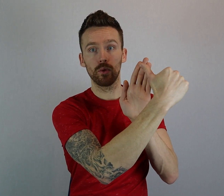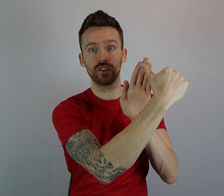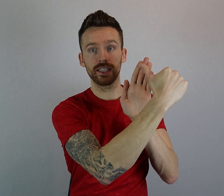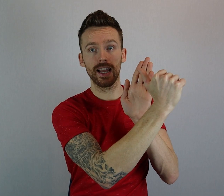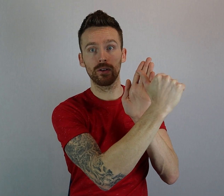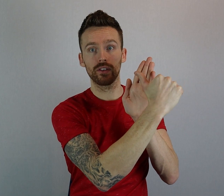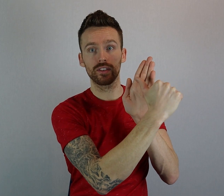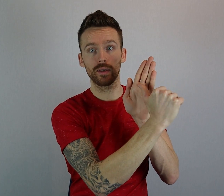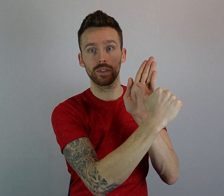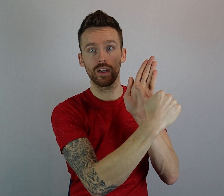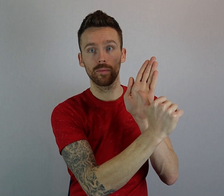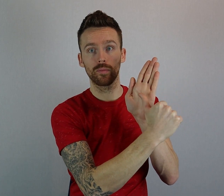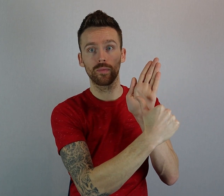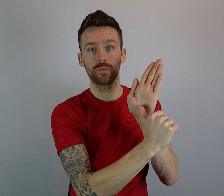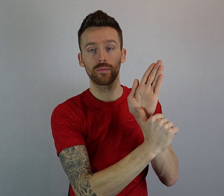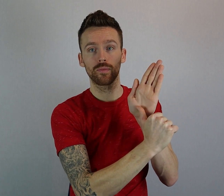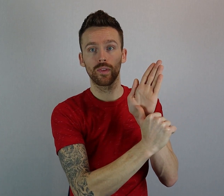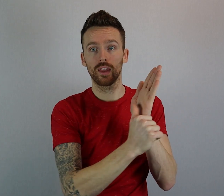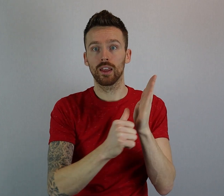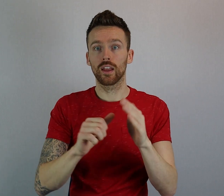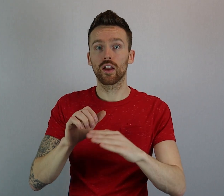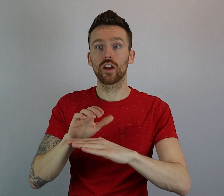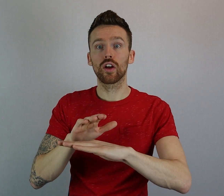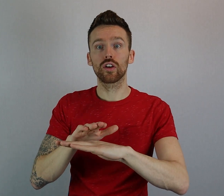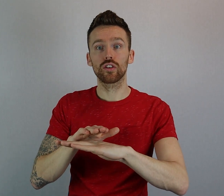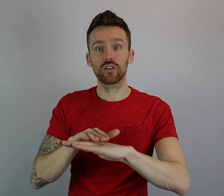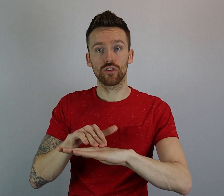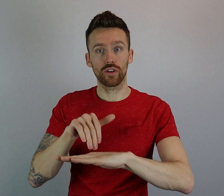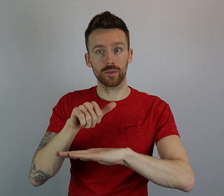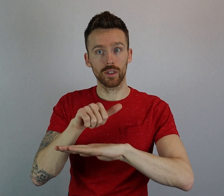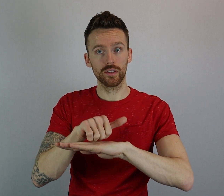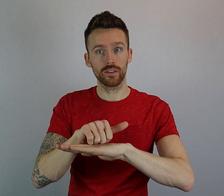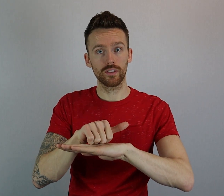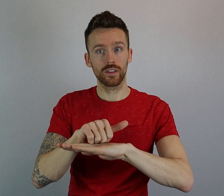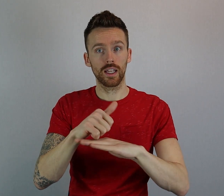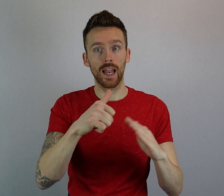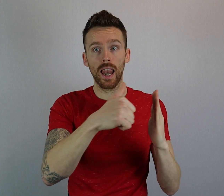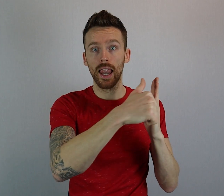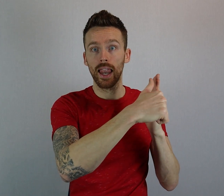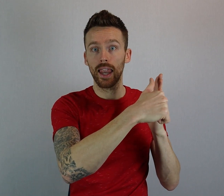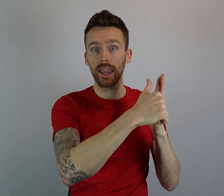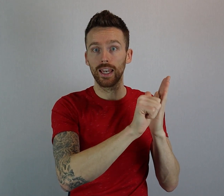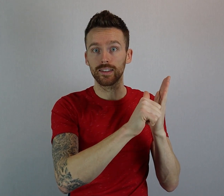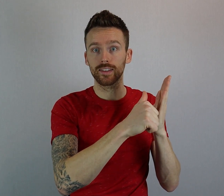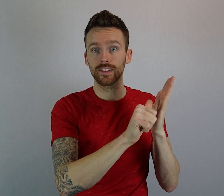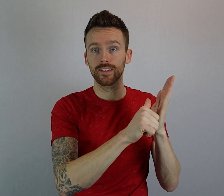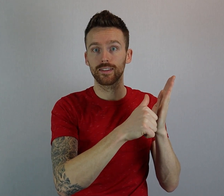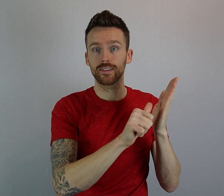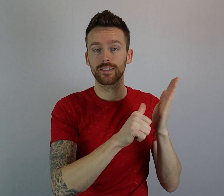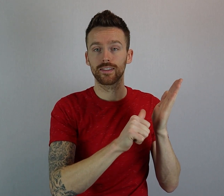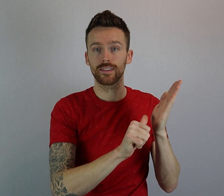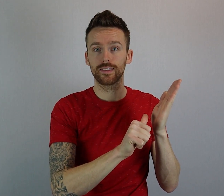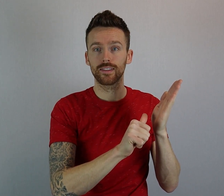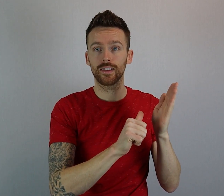moving down at the same time. Christmas list.